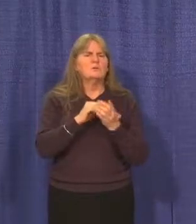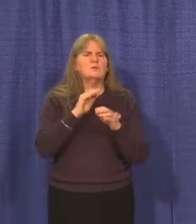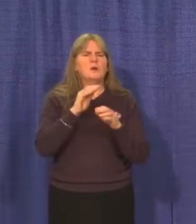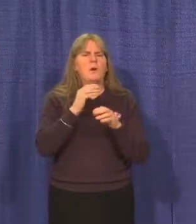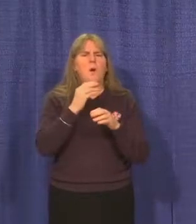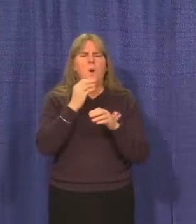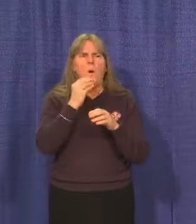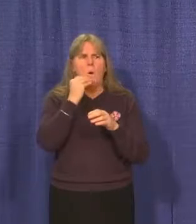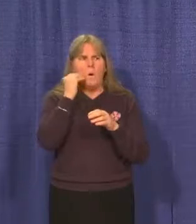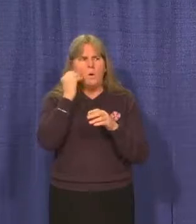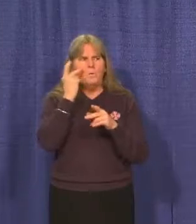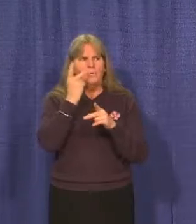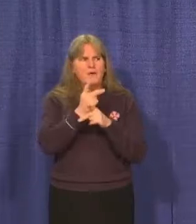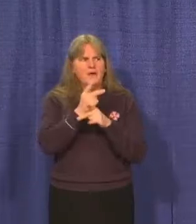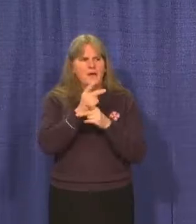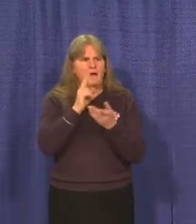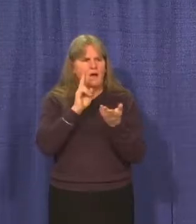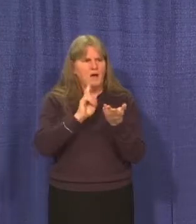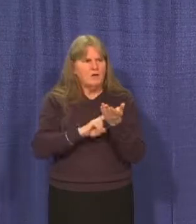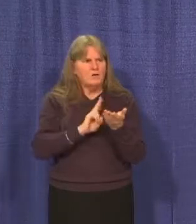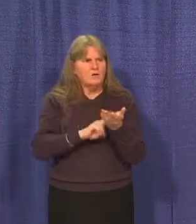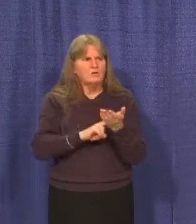care nurses won't also be called